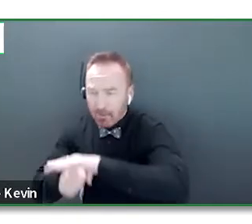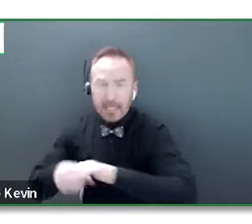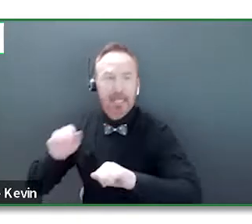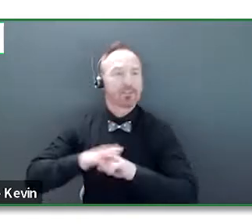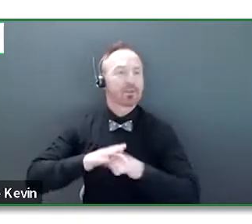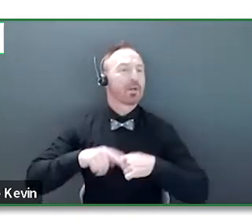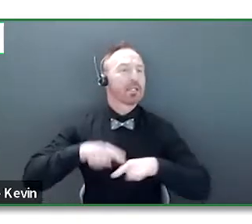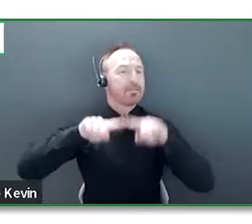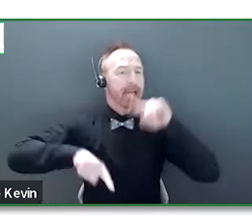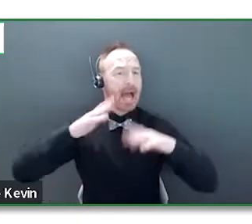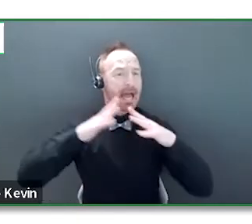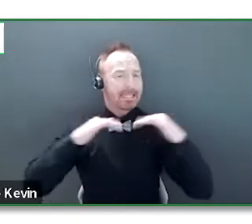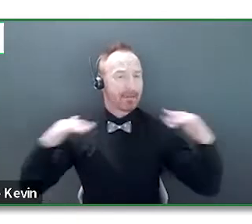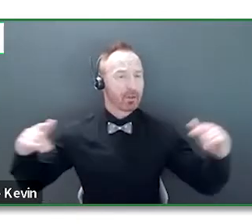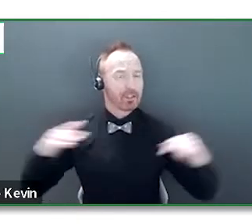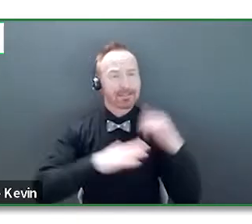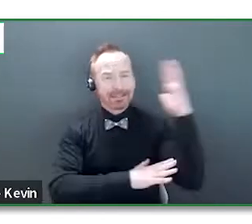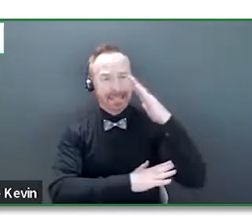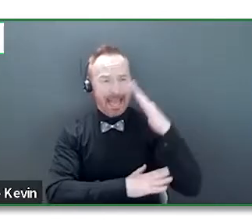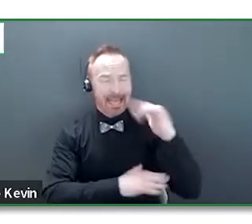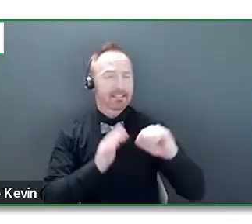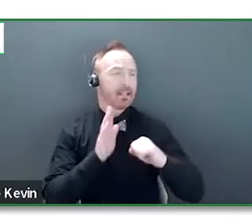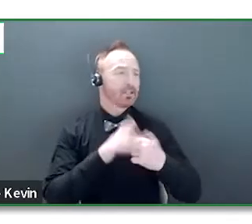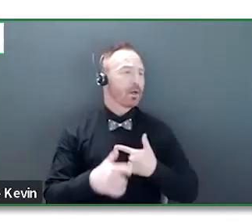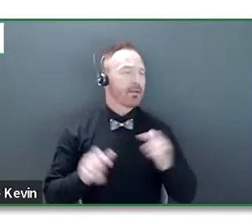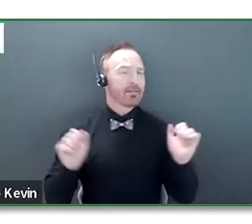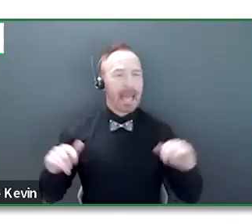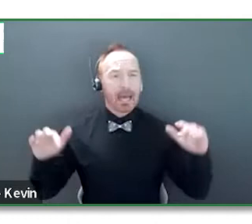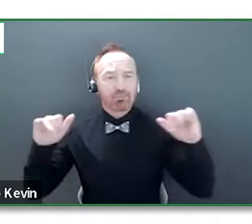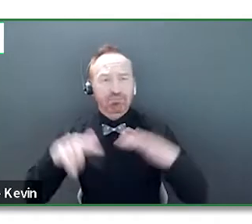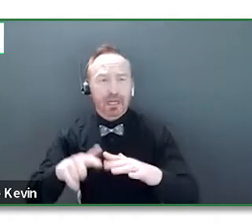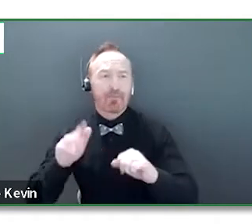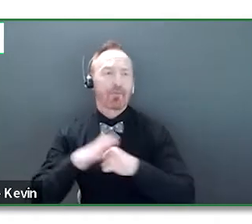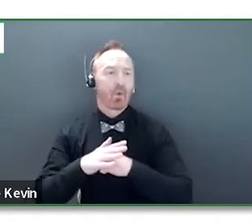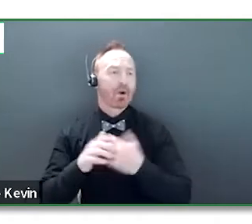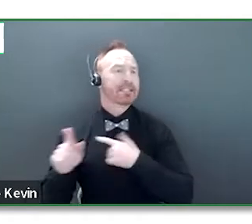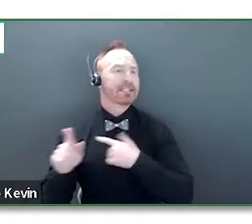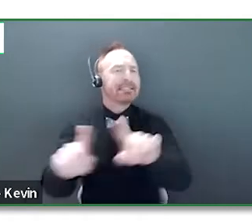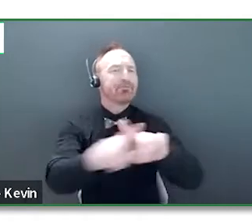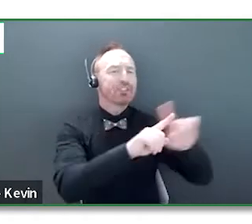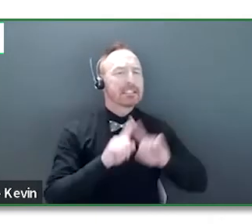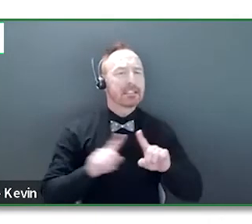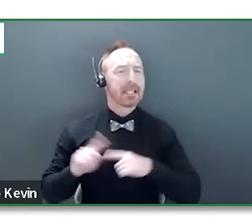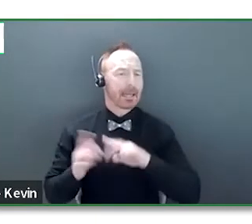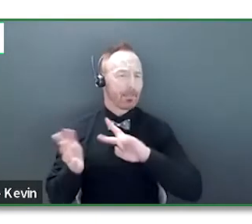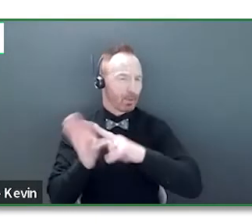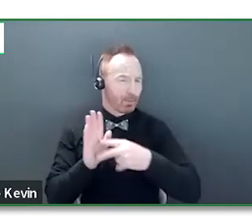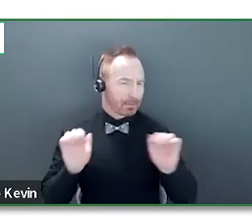areas and picnic areas for our visitors as well as hot springs.